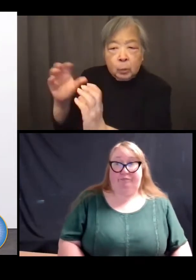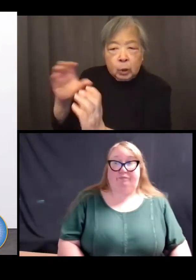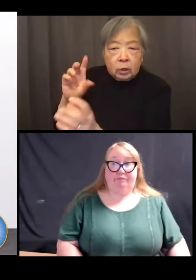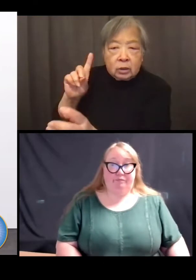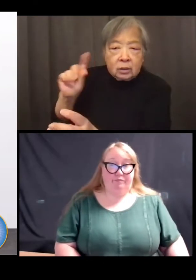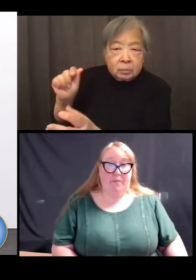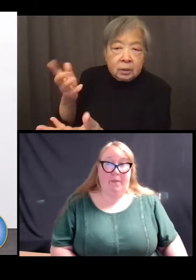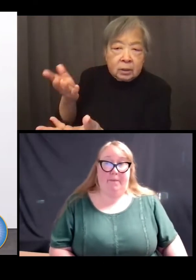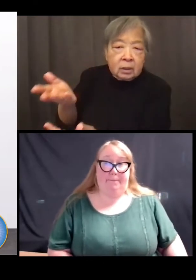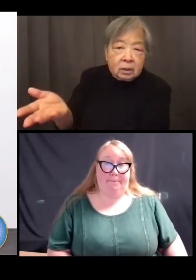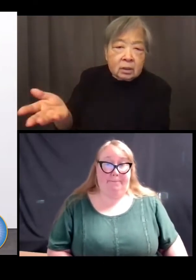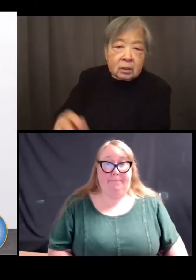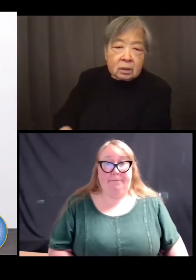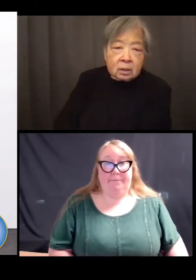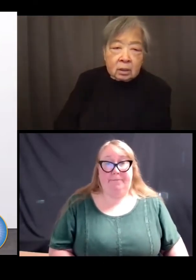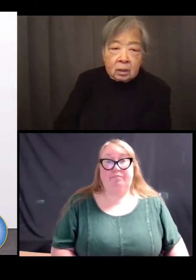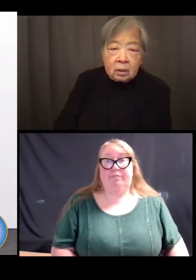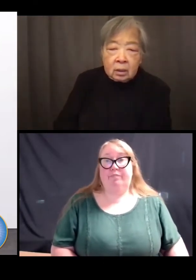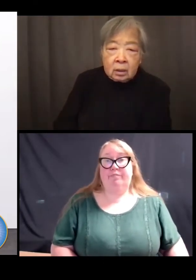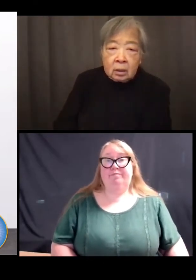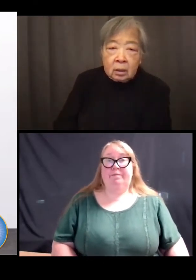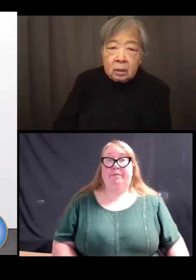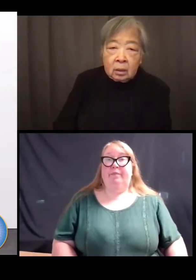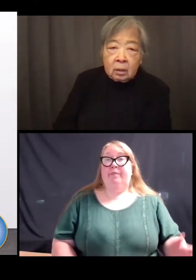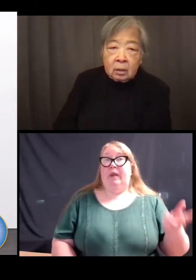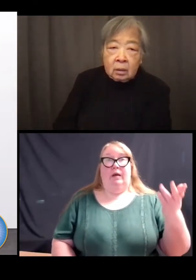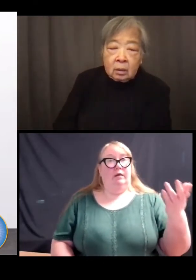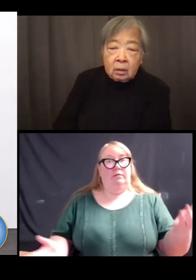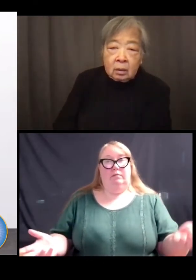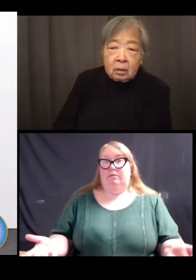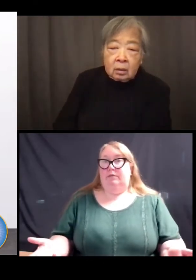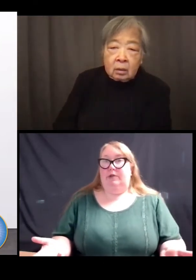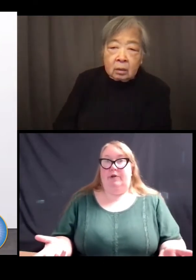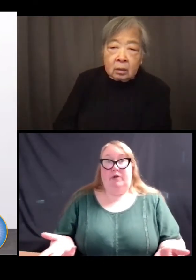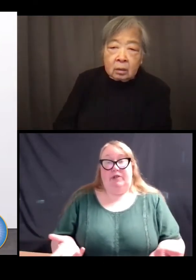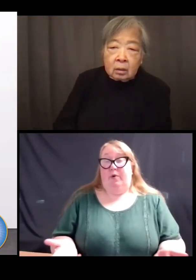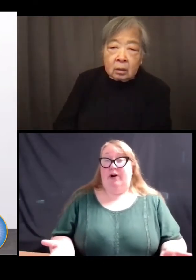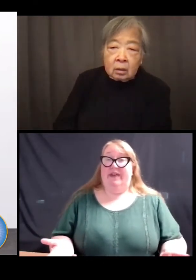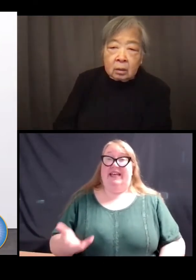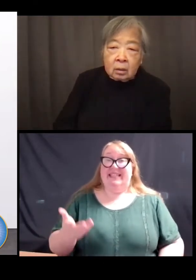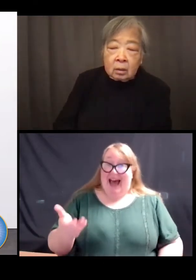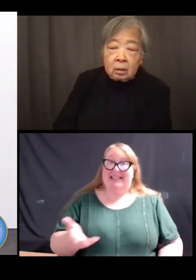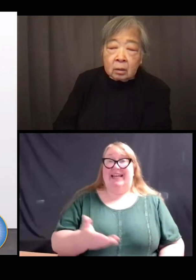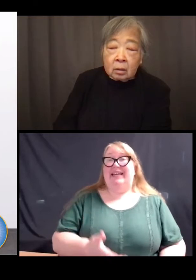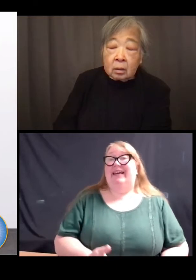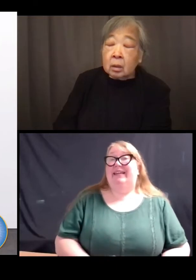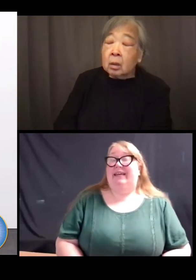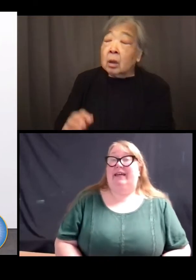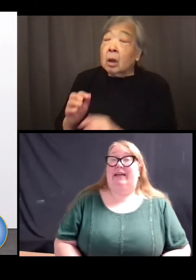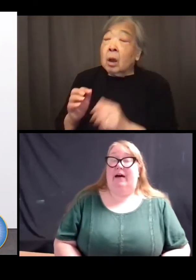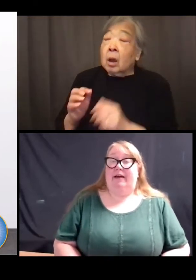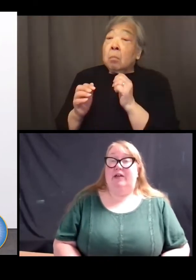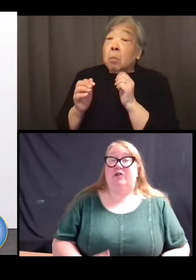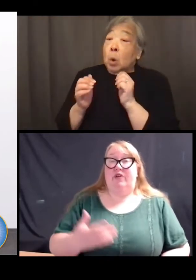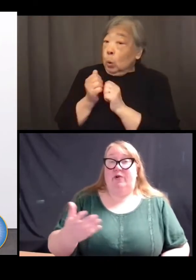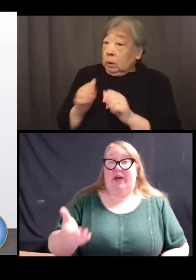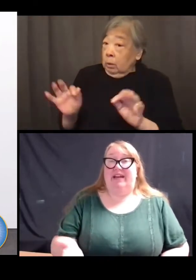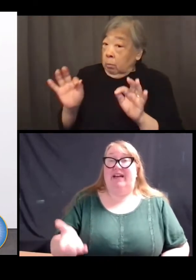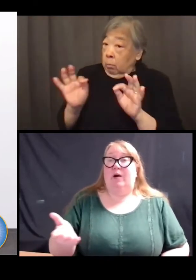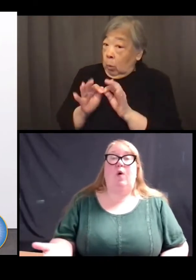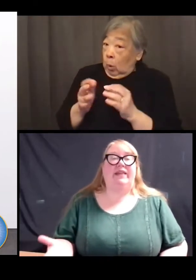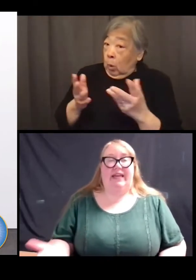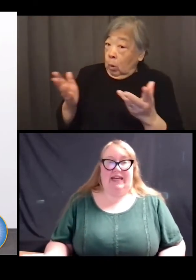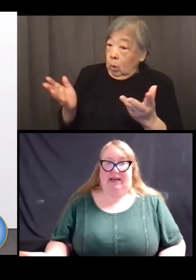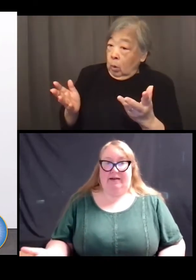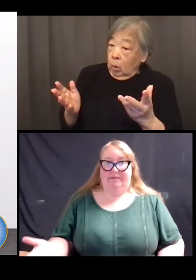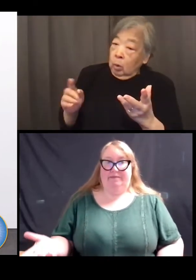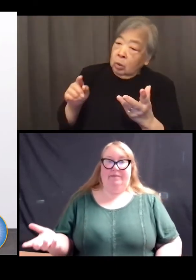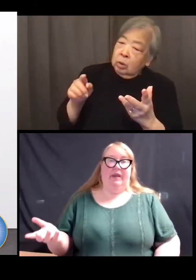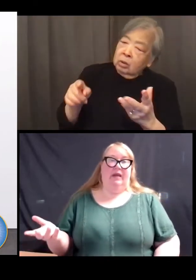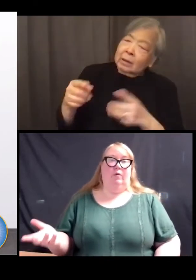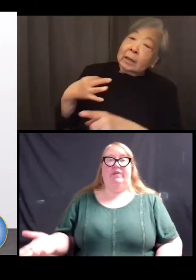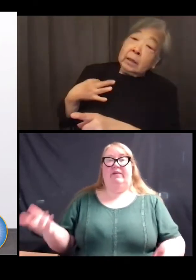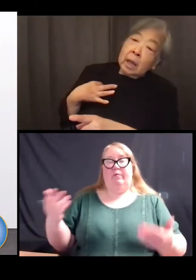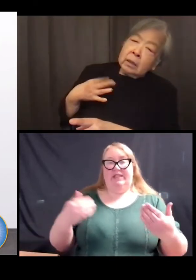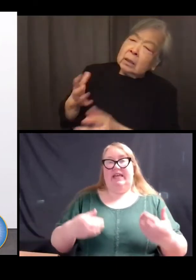So, the most important thing is asking the interview candidate what they need. Once they